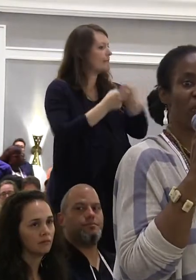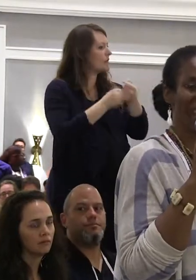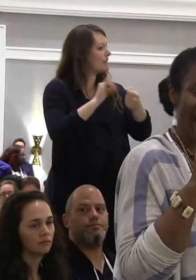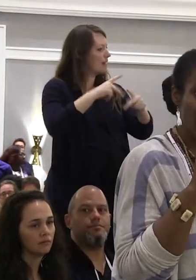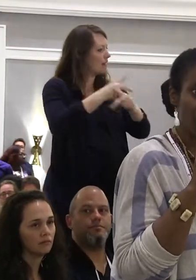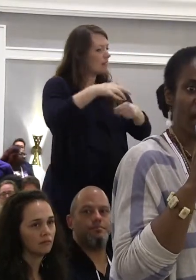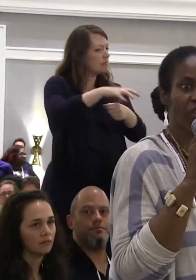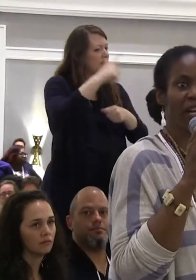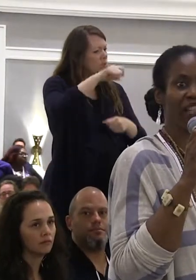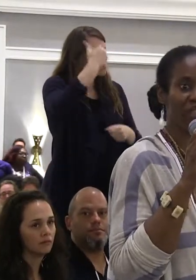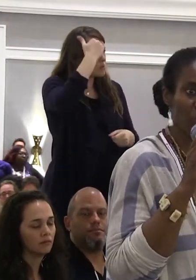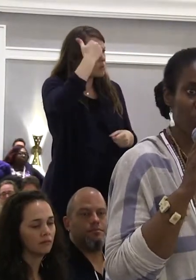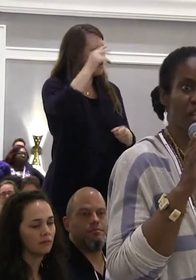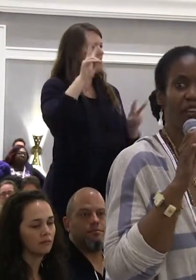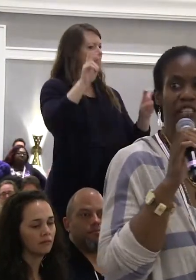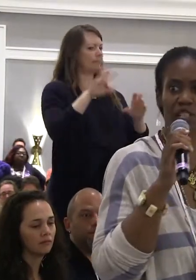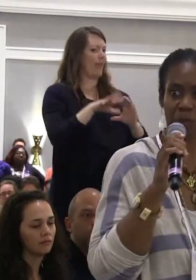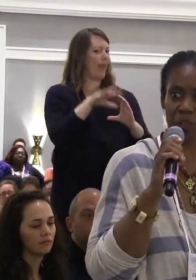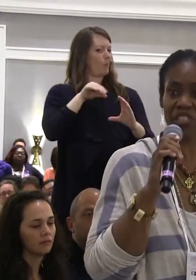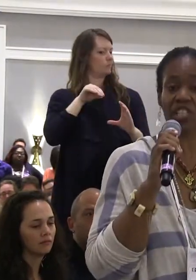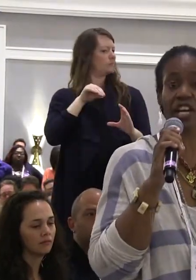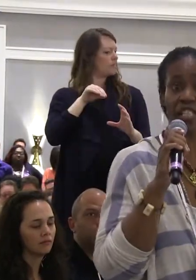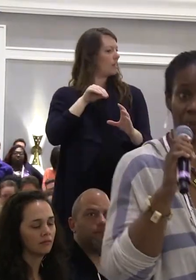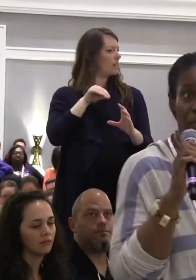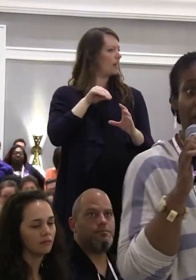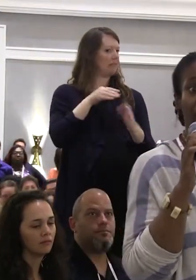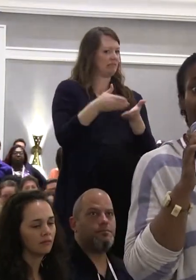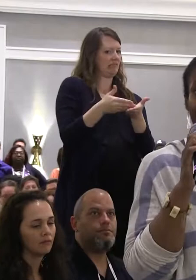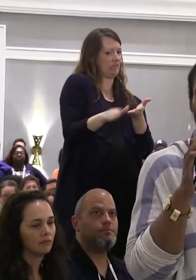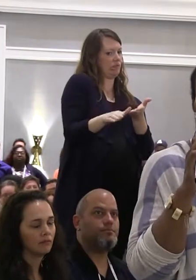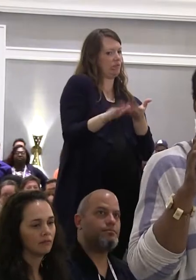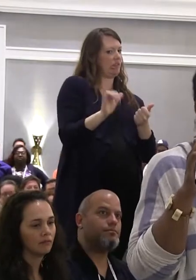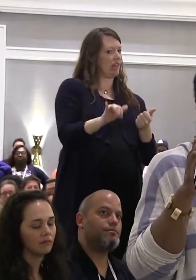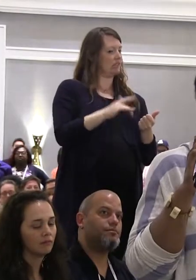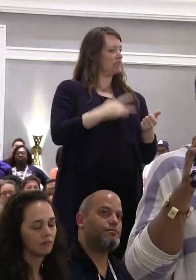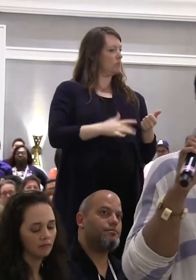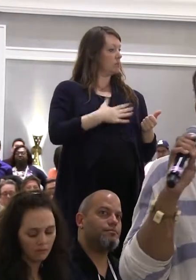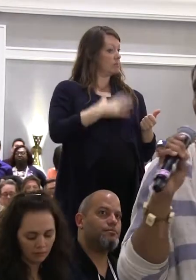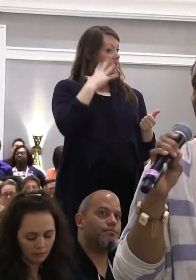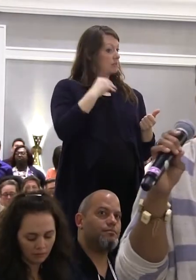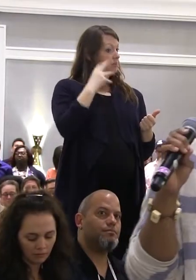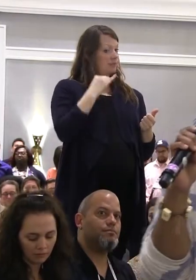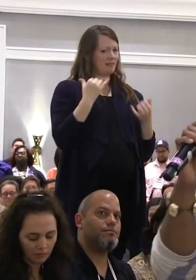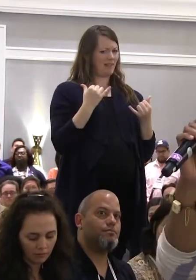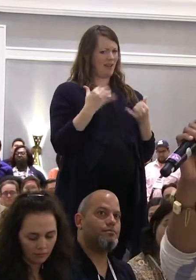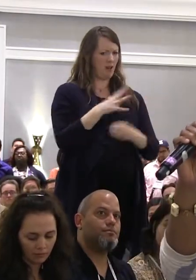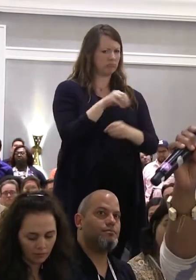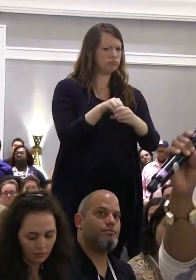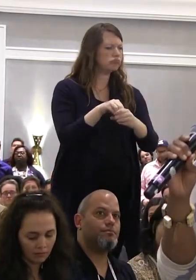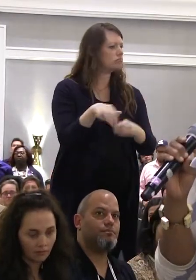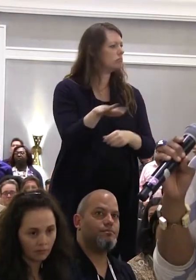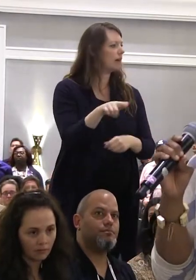that outsider, exclusionary experience that I typically have?" "I get to be in a space and breathe,